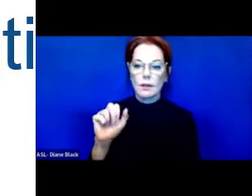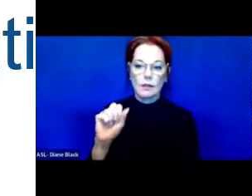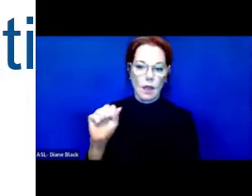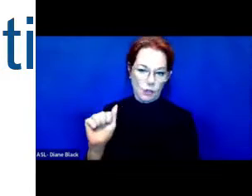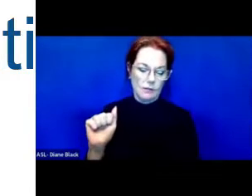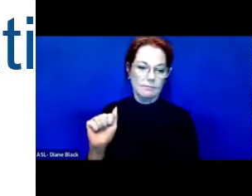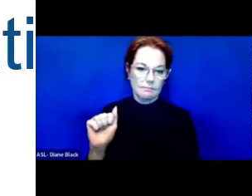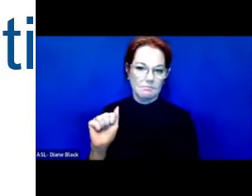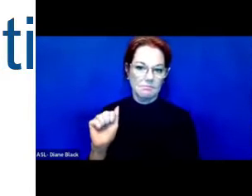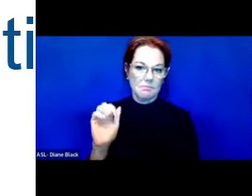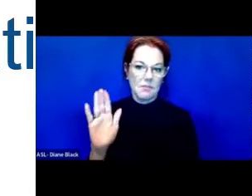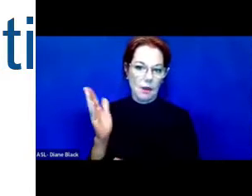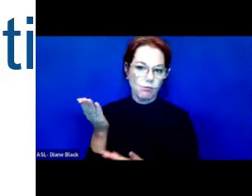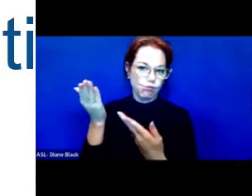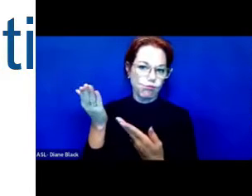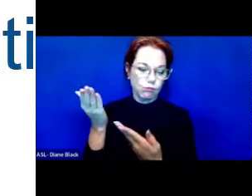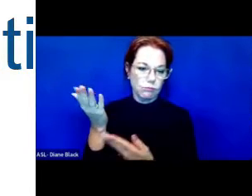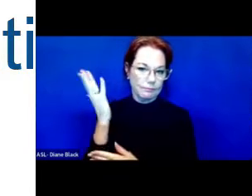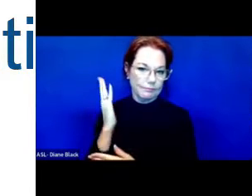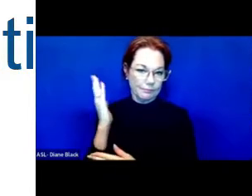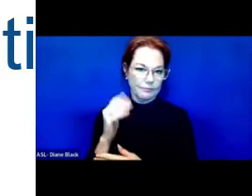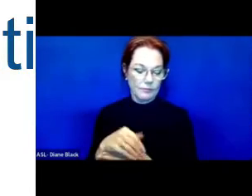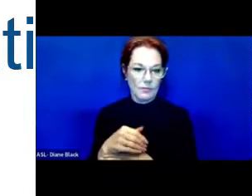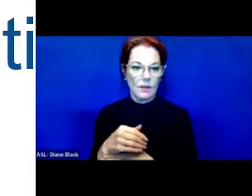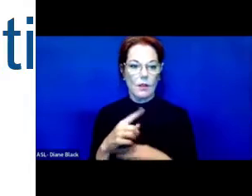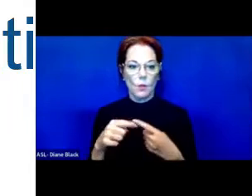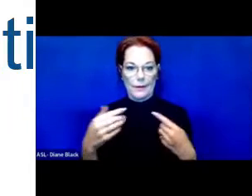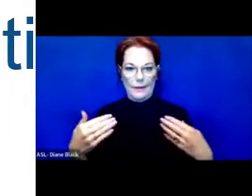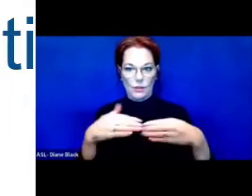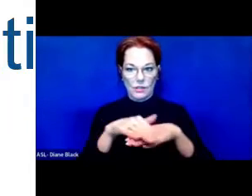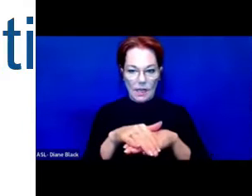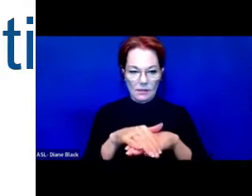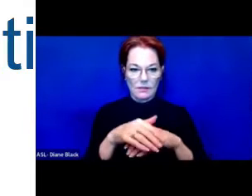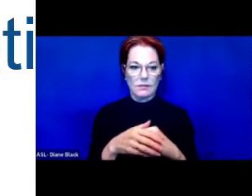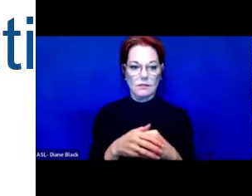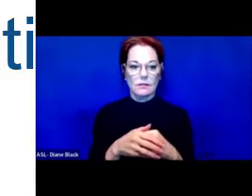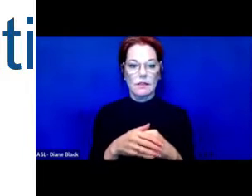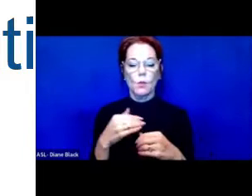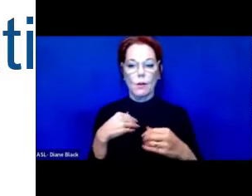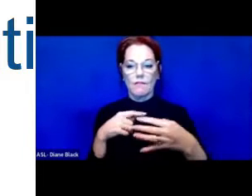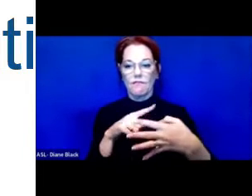looked at previously with at this intersection, and so they fall into five primary buckets.